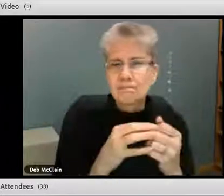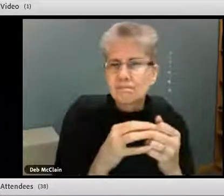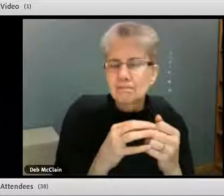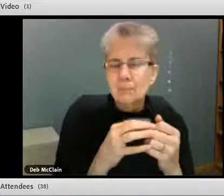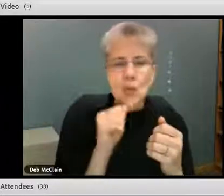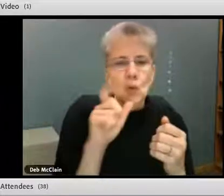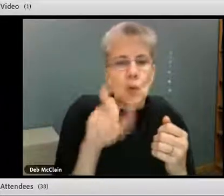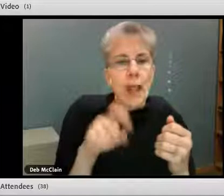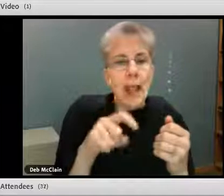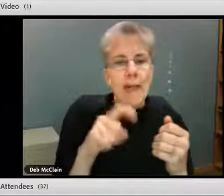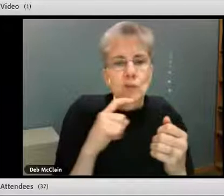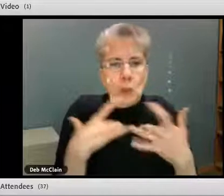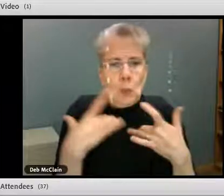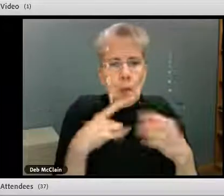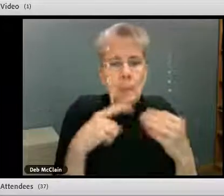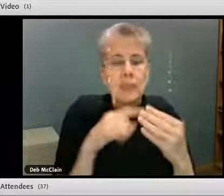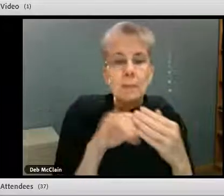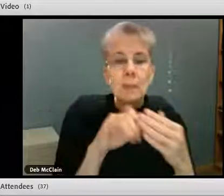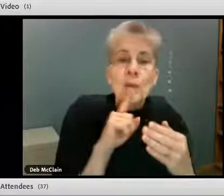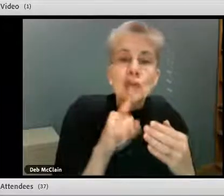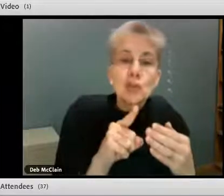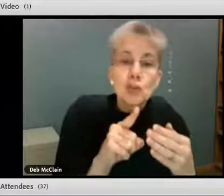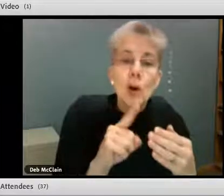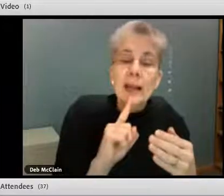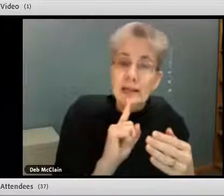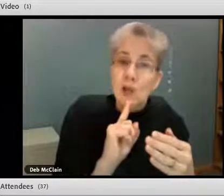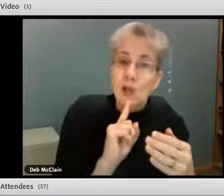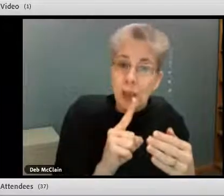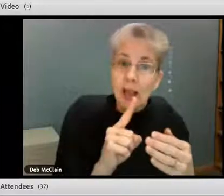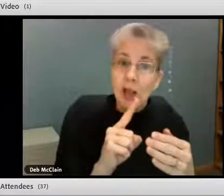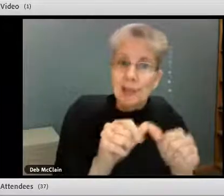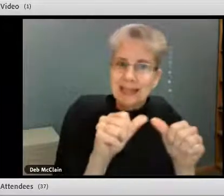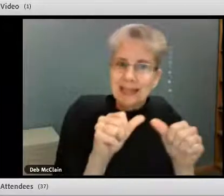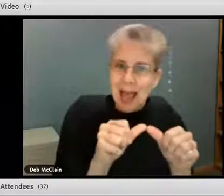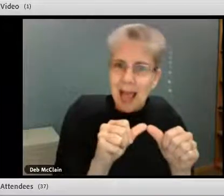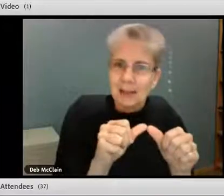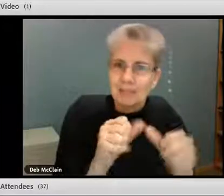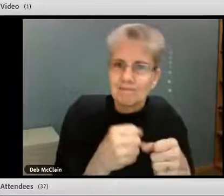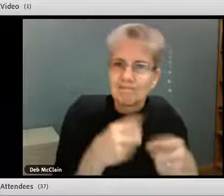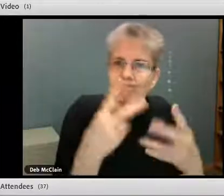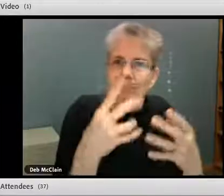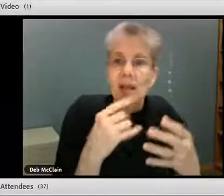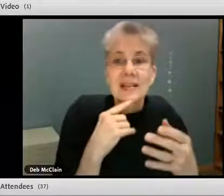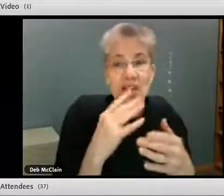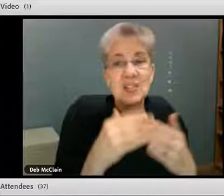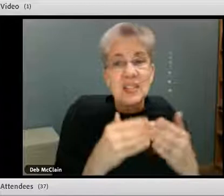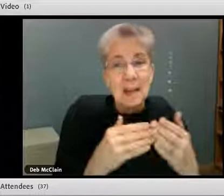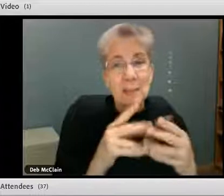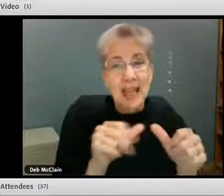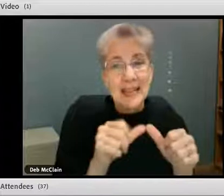But you want to make sure it's a legit site that's telling you that. 'Cause there are some shady sites that maybe say, "Go ahead and do what you want,"